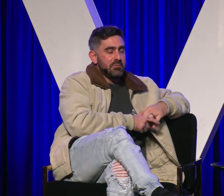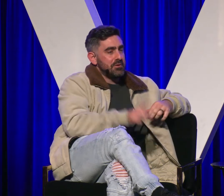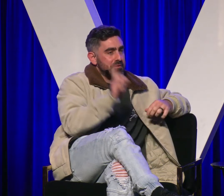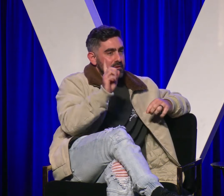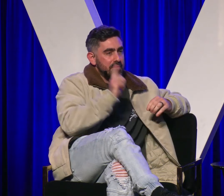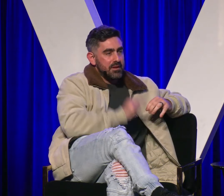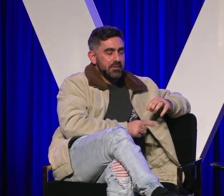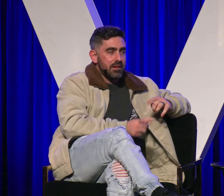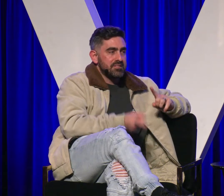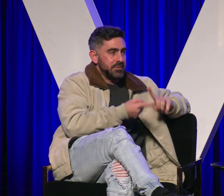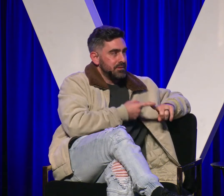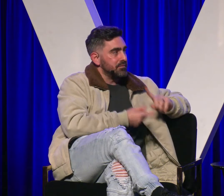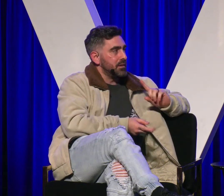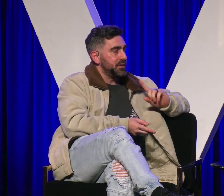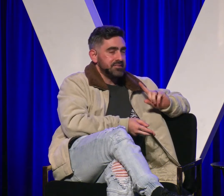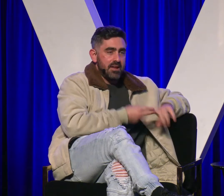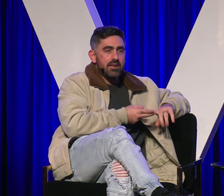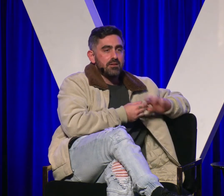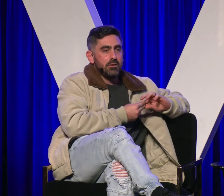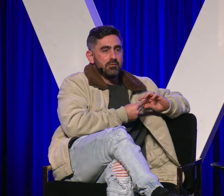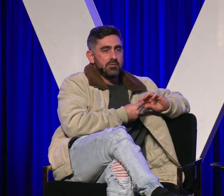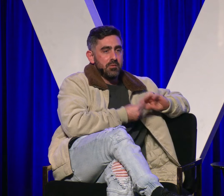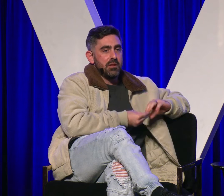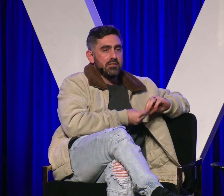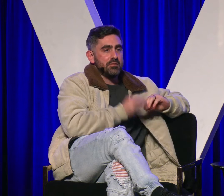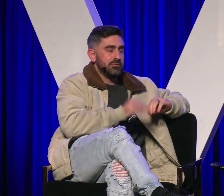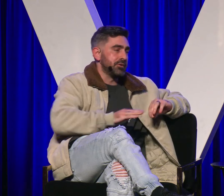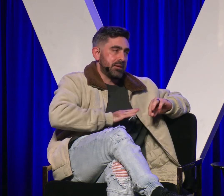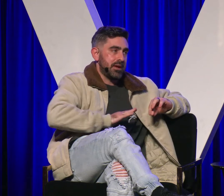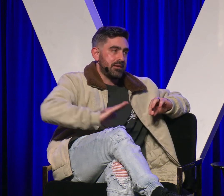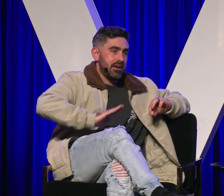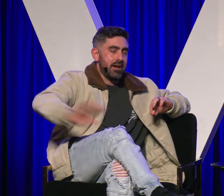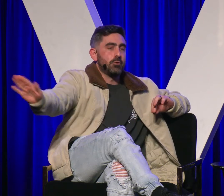But if you're not there for the last minute of the last day of the month, you don't get paid at all,